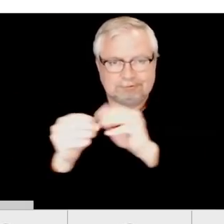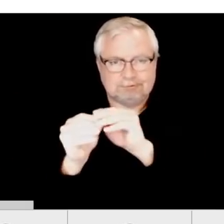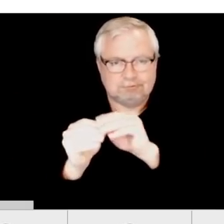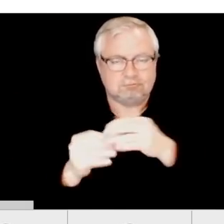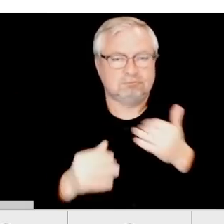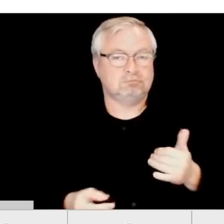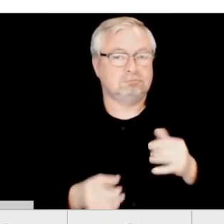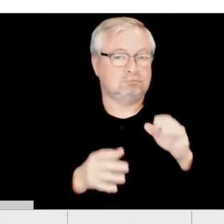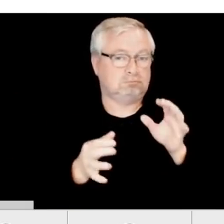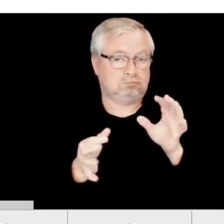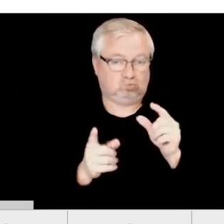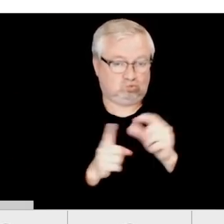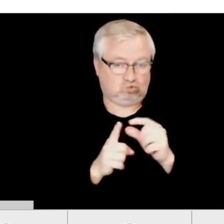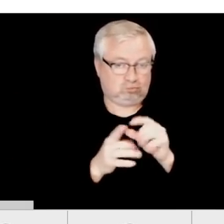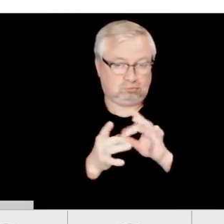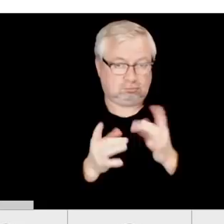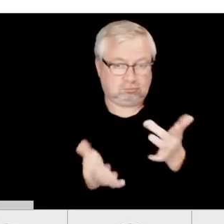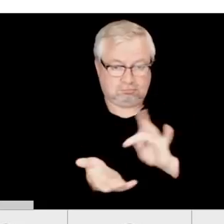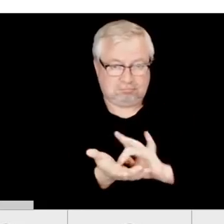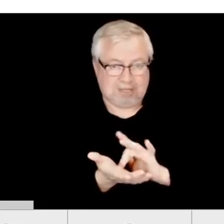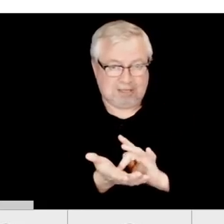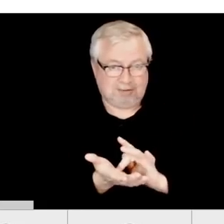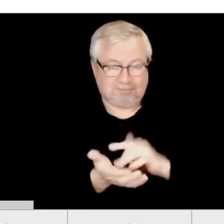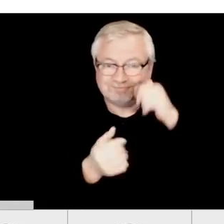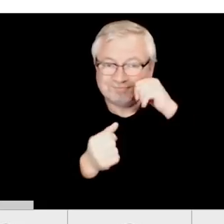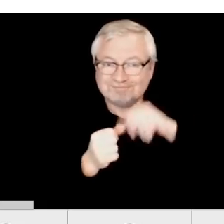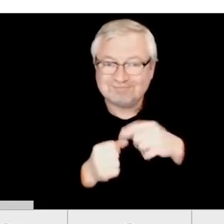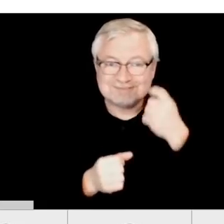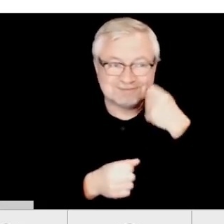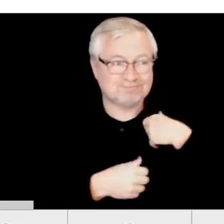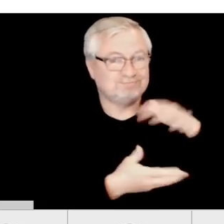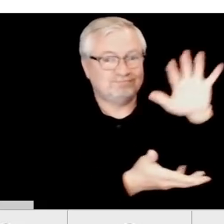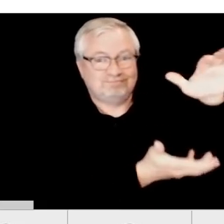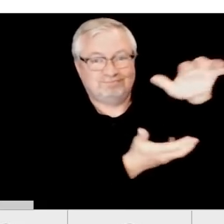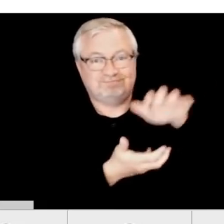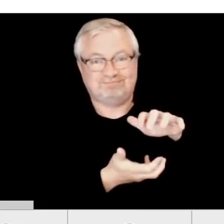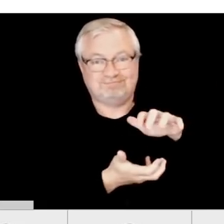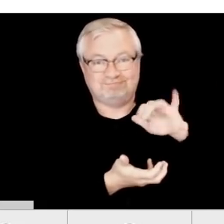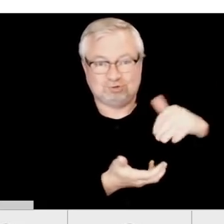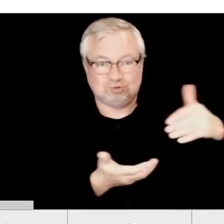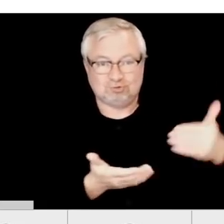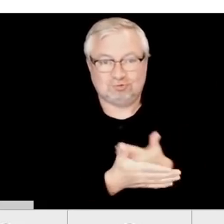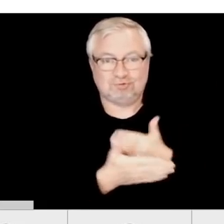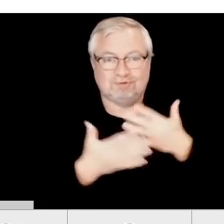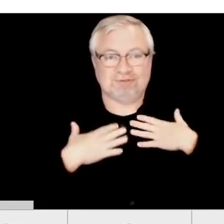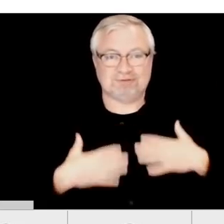You may recall that we assumed for the initial physical distancing period that